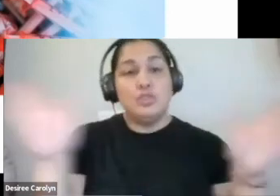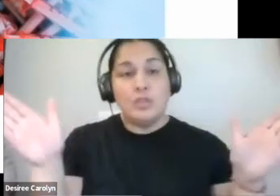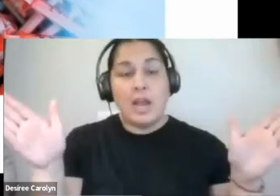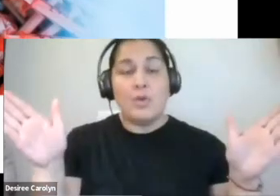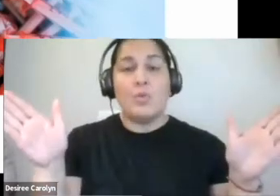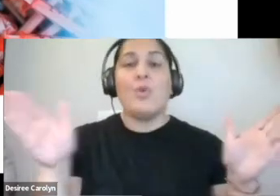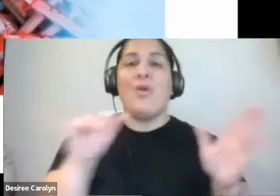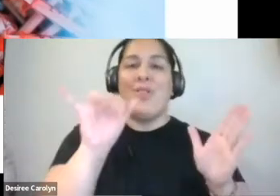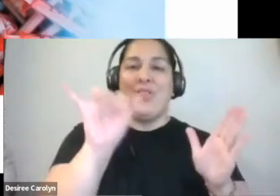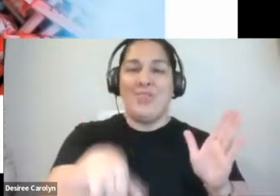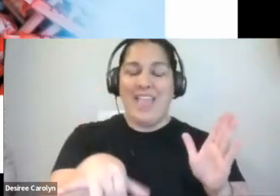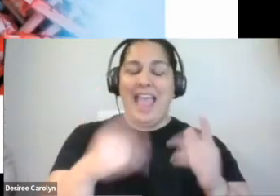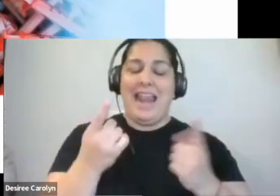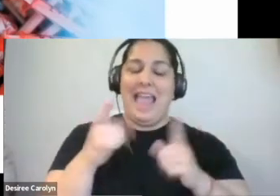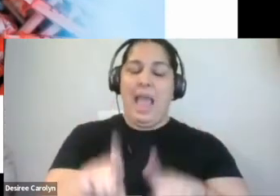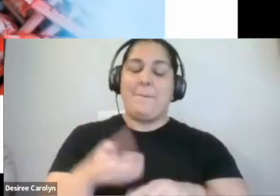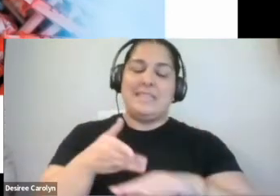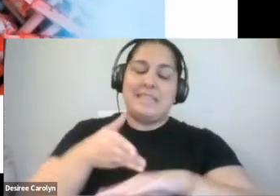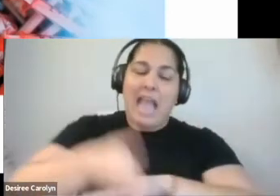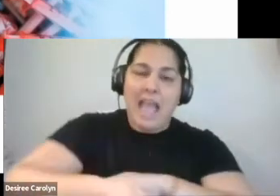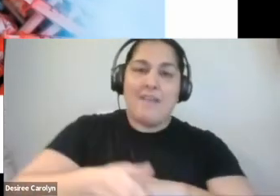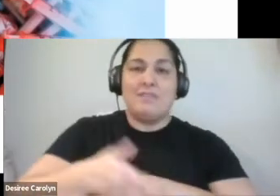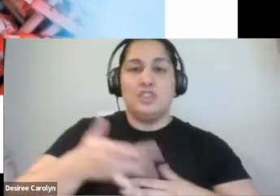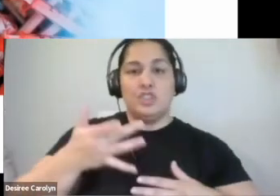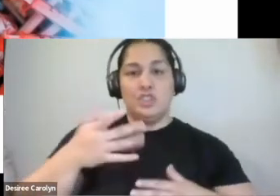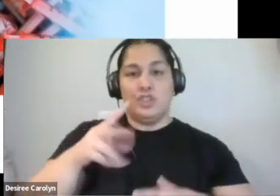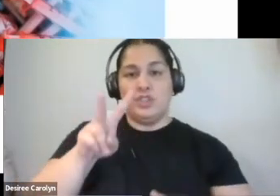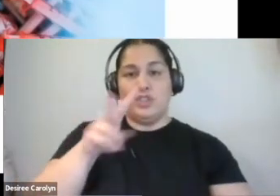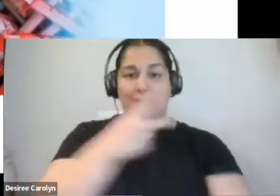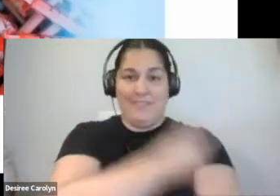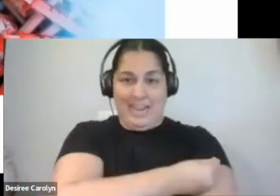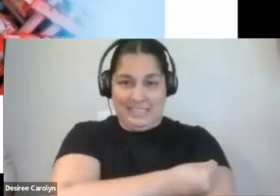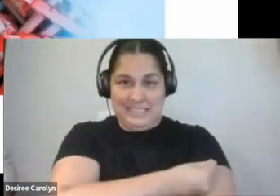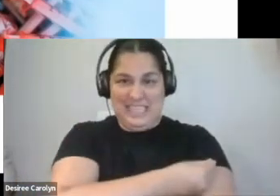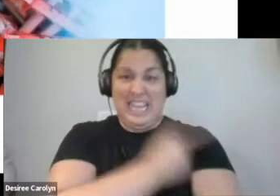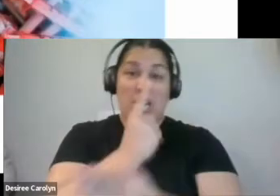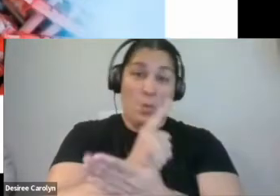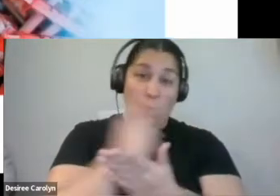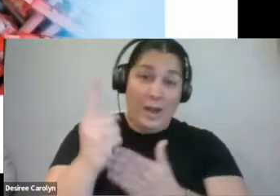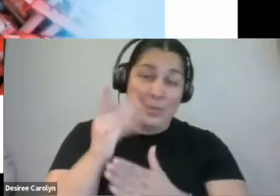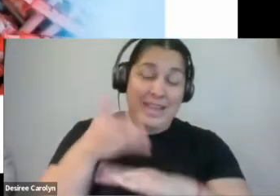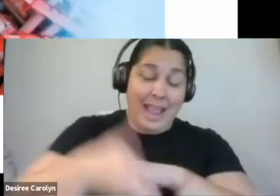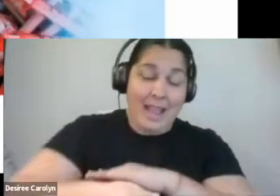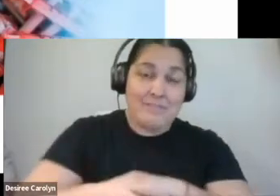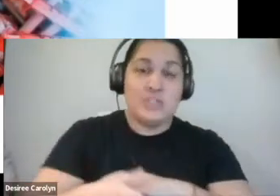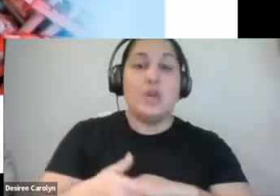vaccine you know a week after their exposure. We are hearing about some breakthrough cases